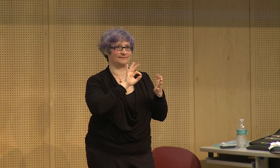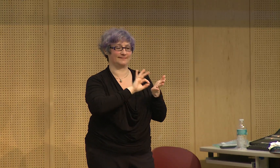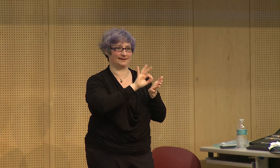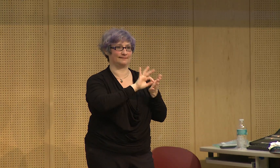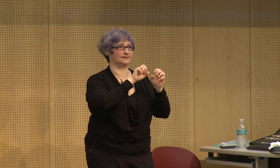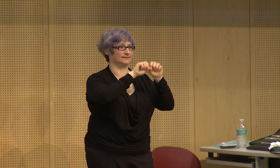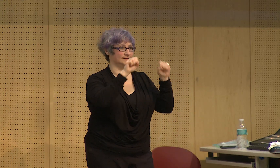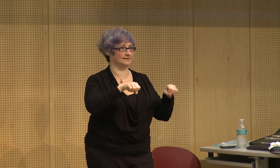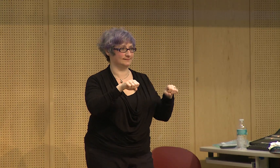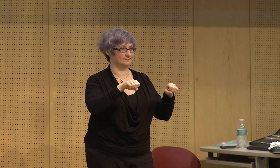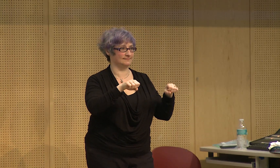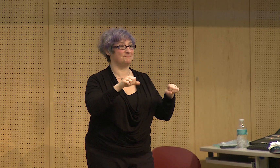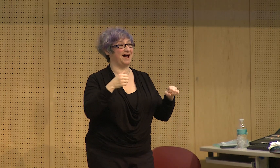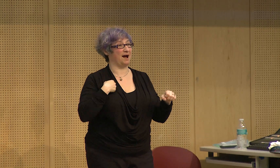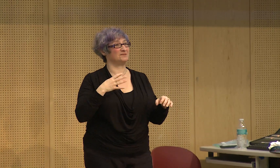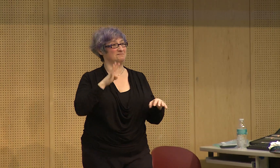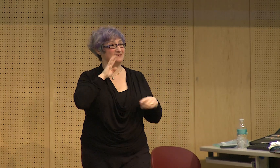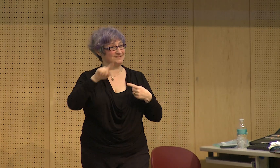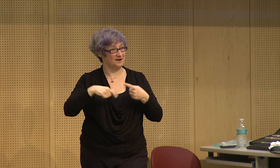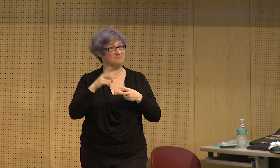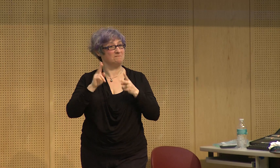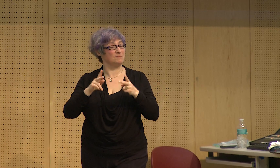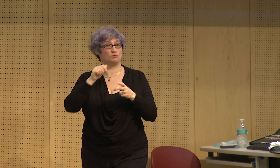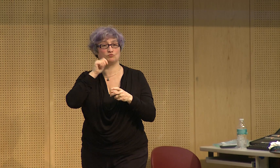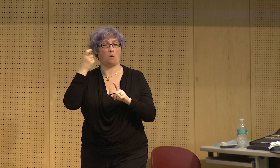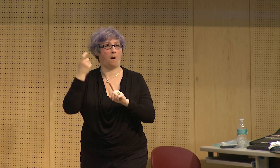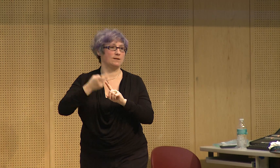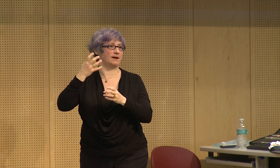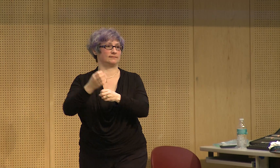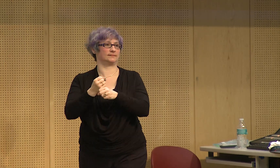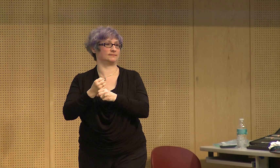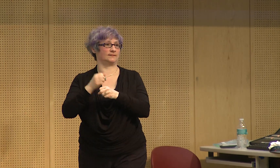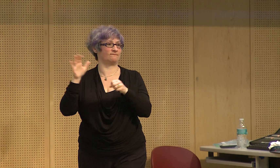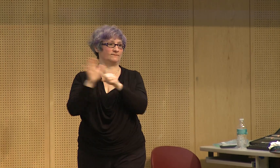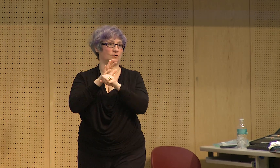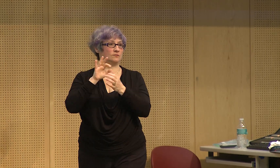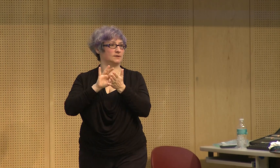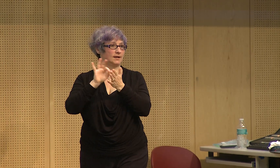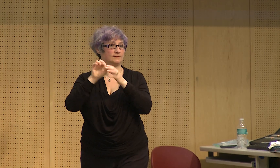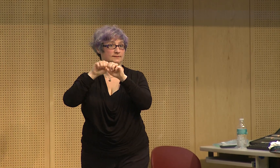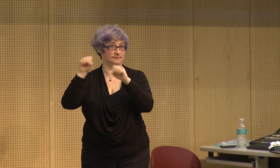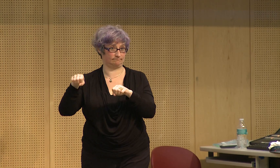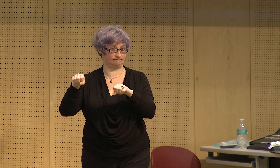automatically know how to count because they contain-- they have count lists.